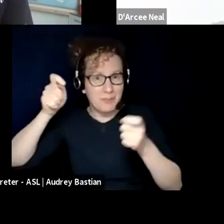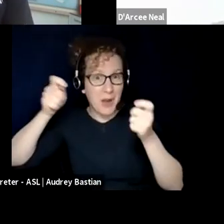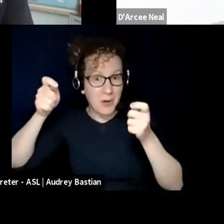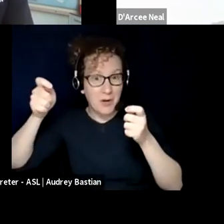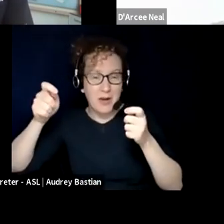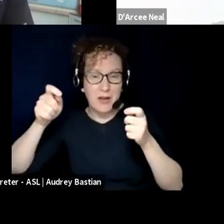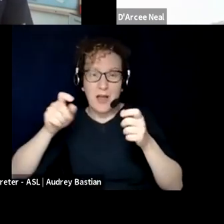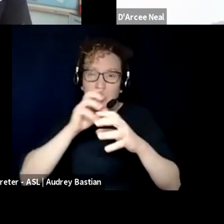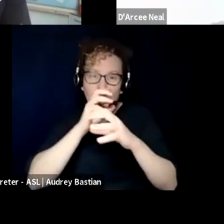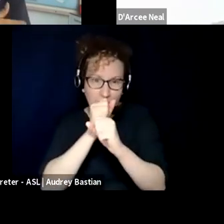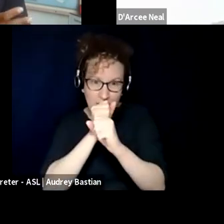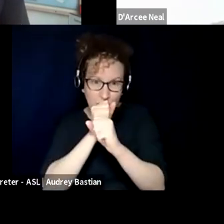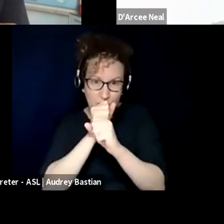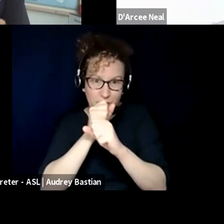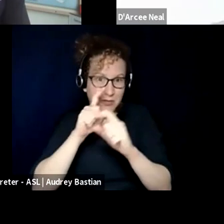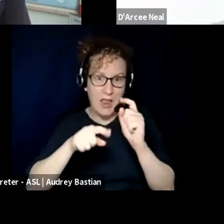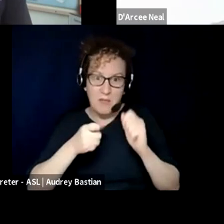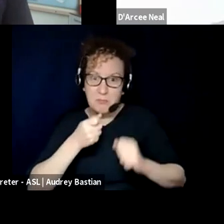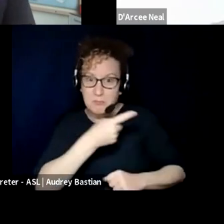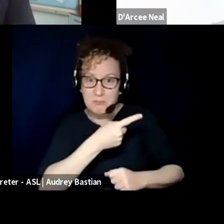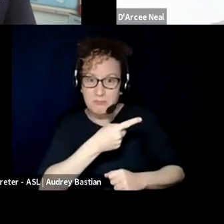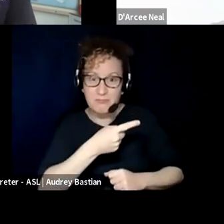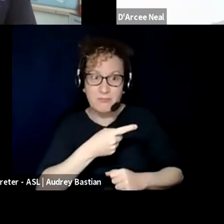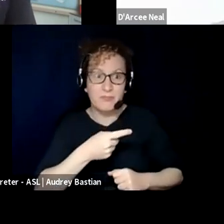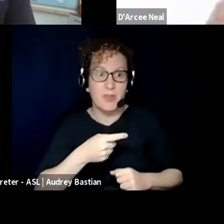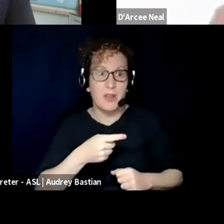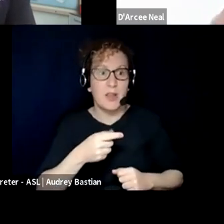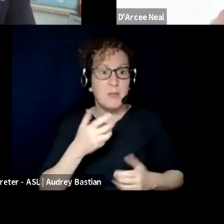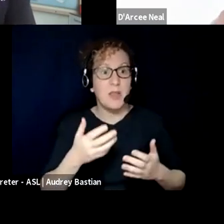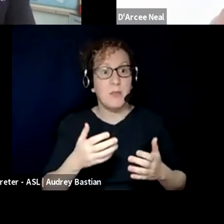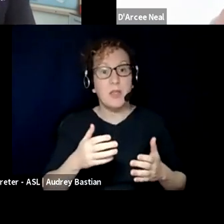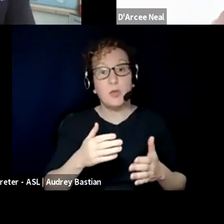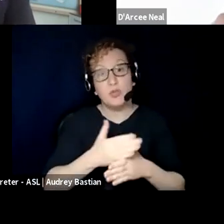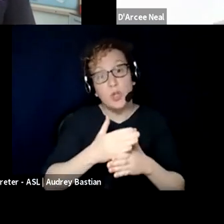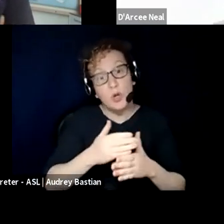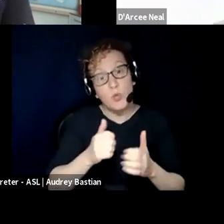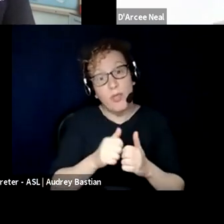reflect on how you may have shared that with more of your peers close to you and found